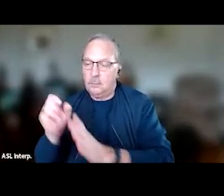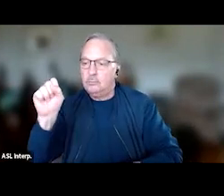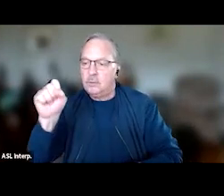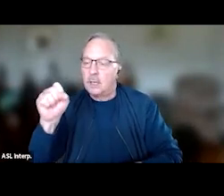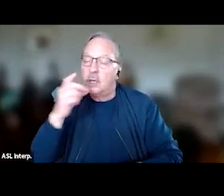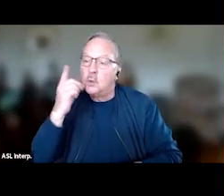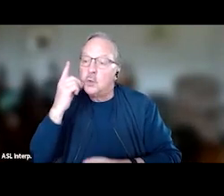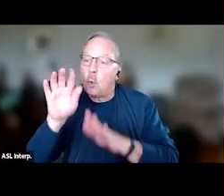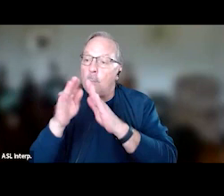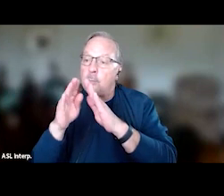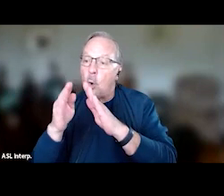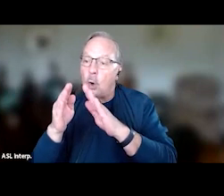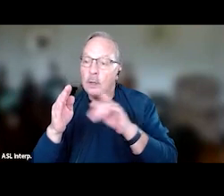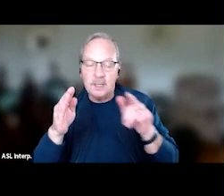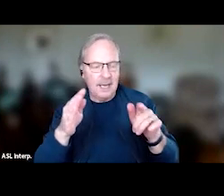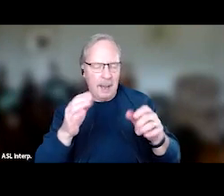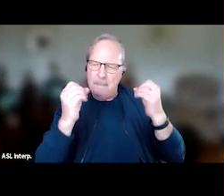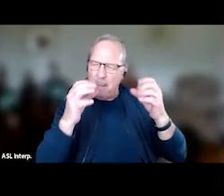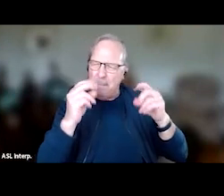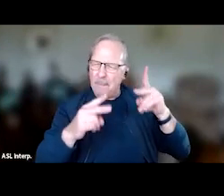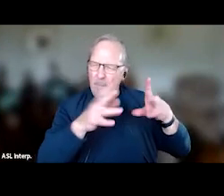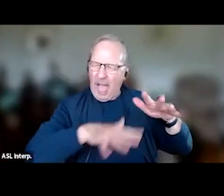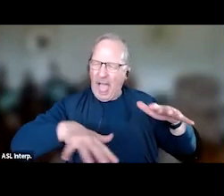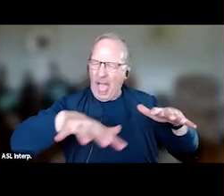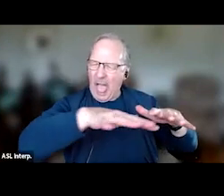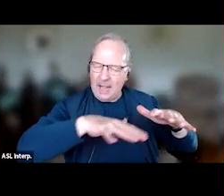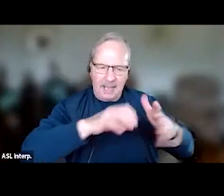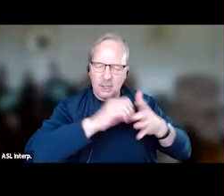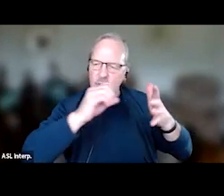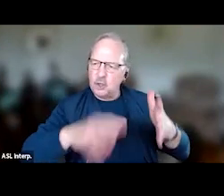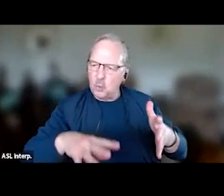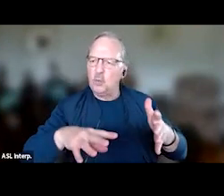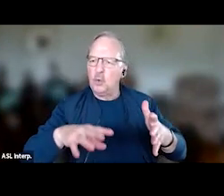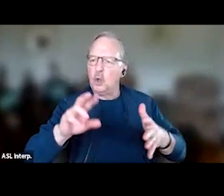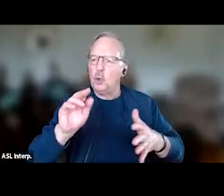hung out with heavily-populated areas like the student union and registered students to vote.